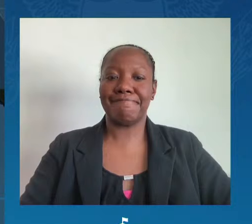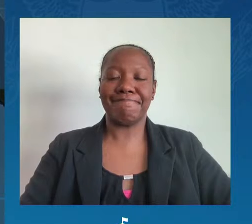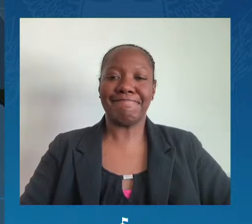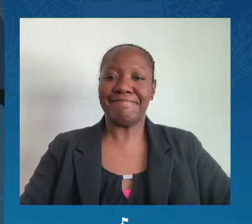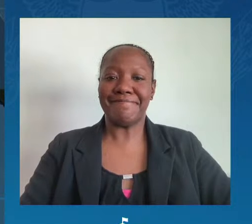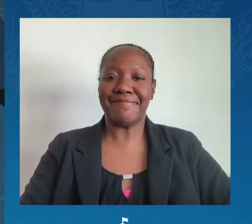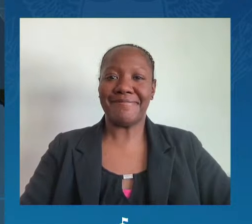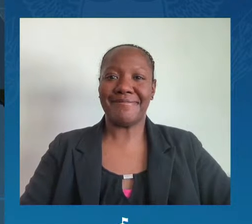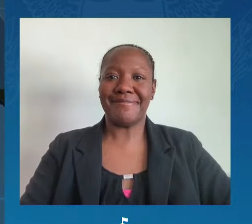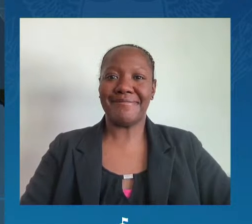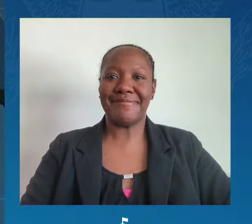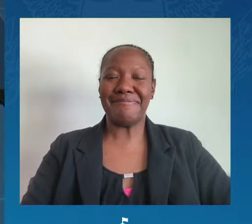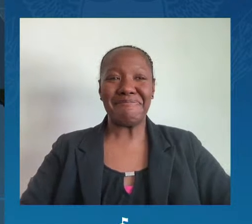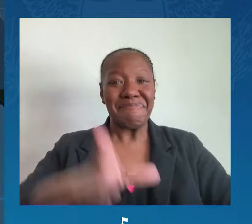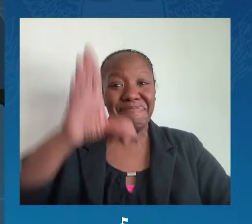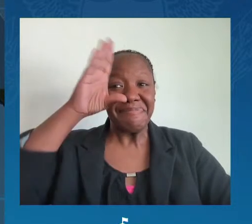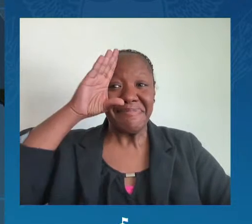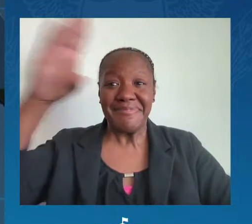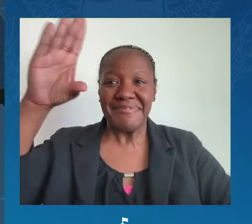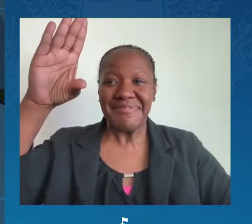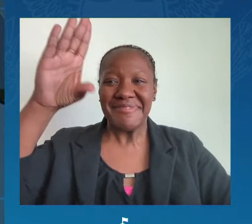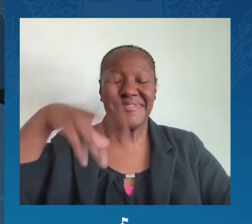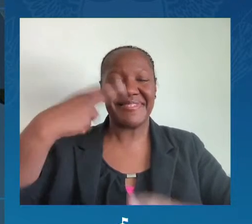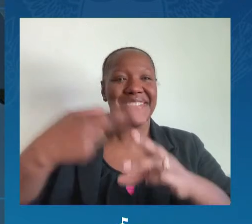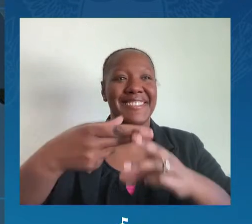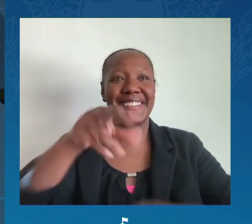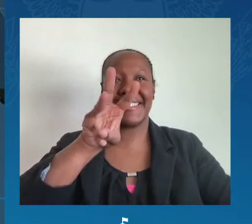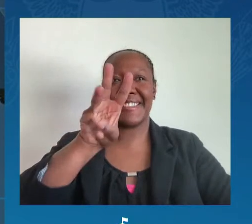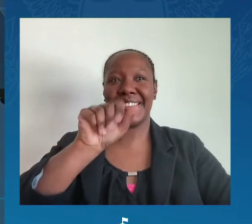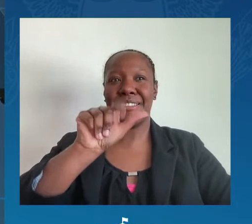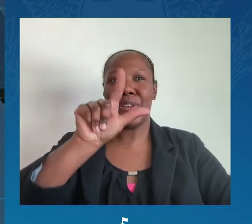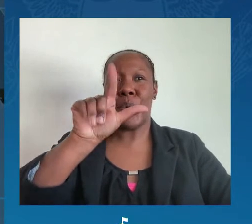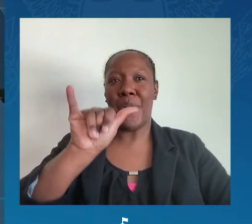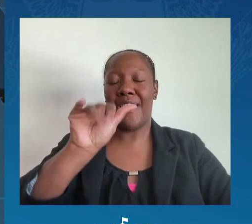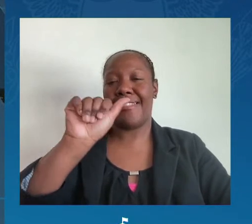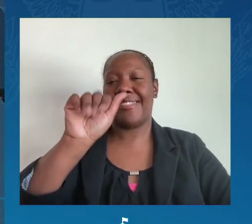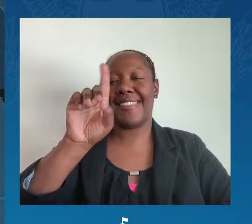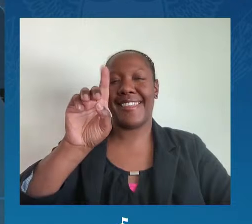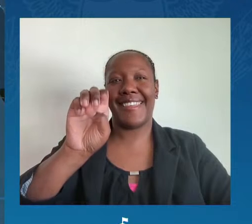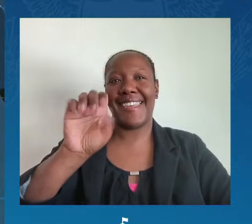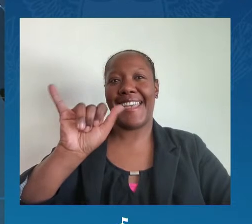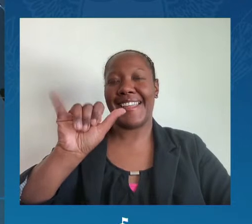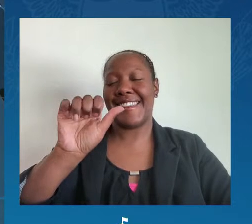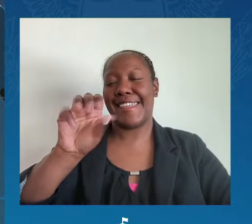Mr. Adeyemo: My name is Wally Adeyemo and I am the Deputy Secretary of the Treasury. And I want to thank the president of Ghana